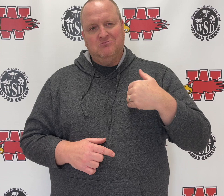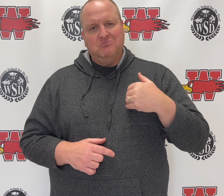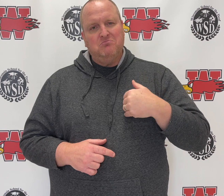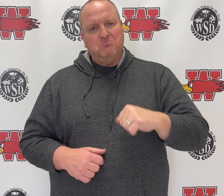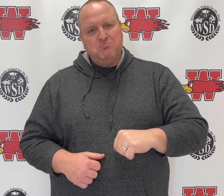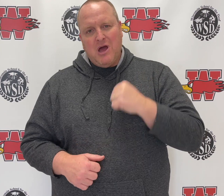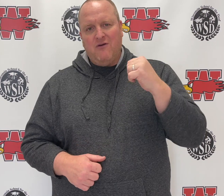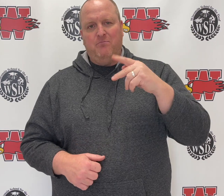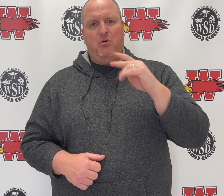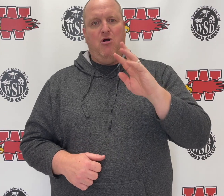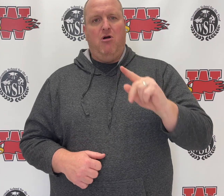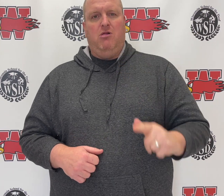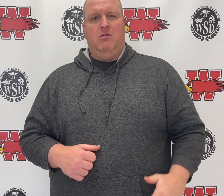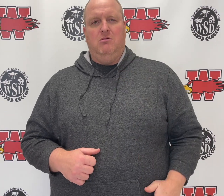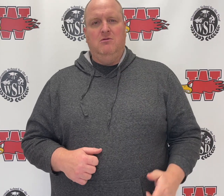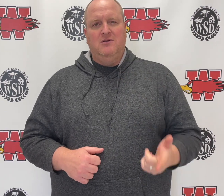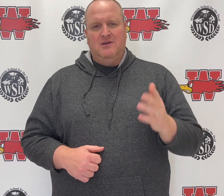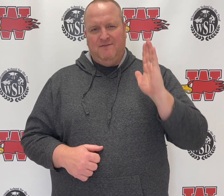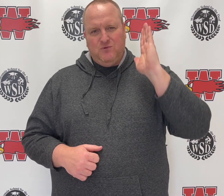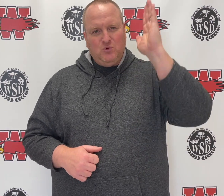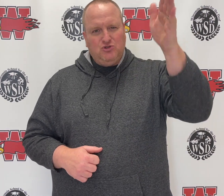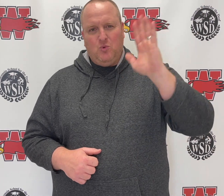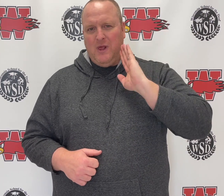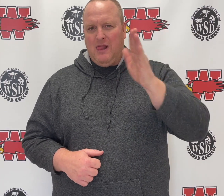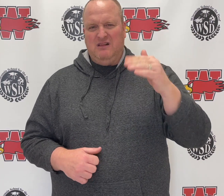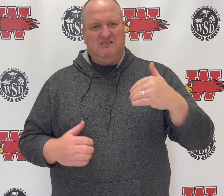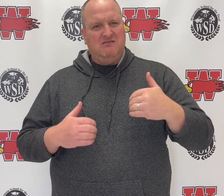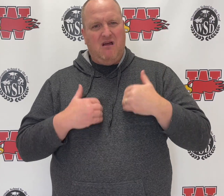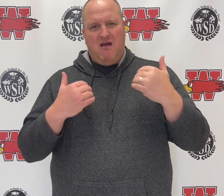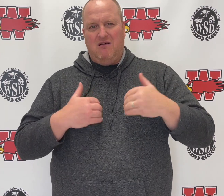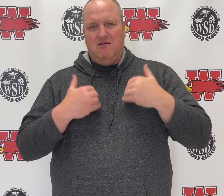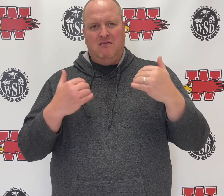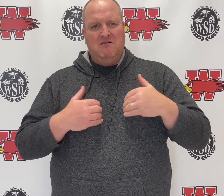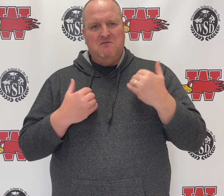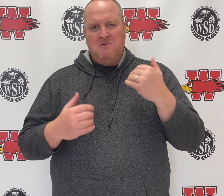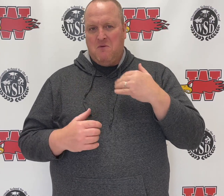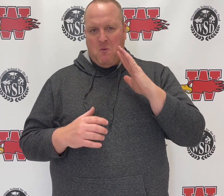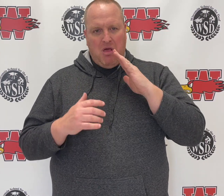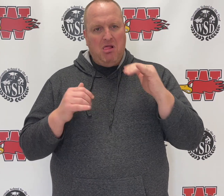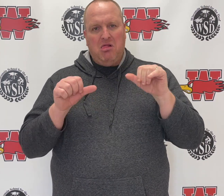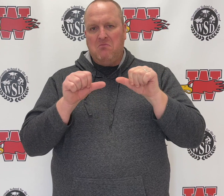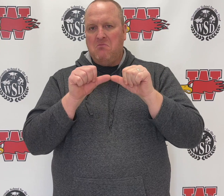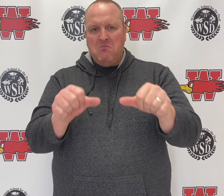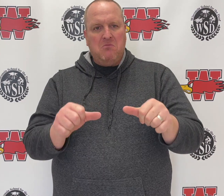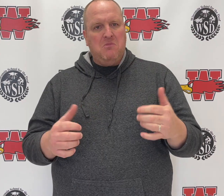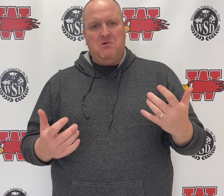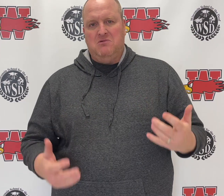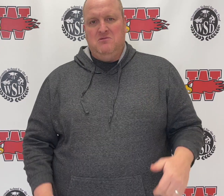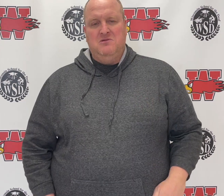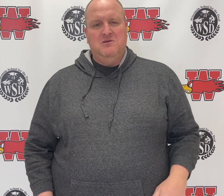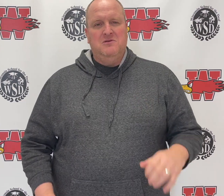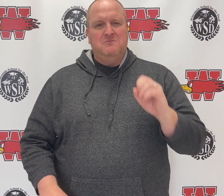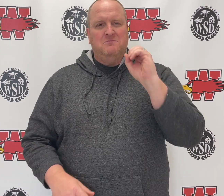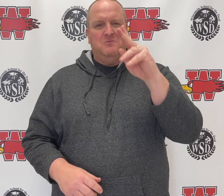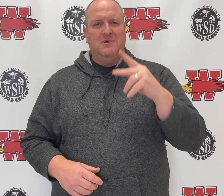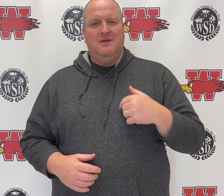I am really proud of Paul. In the future - he is young - he'll continue to - to get better.